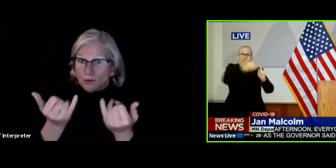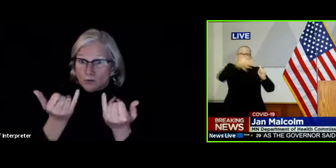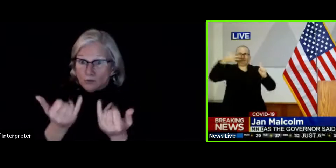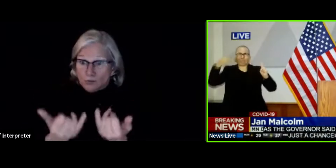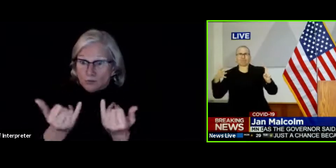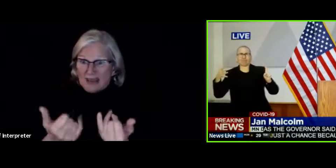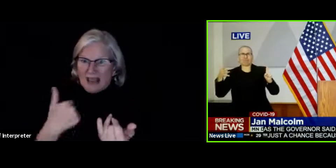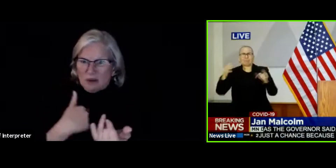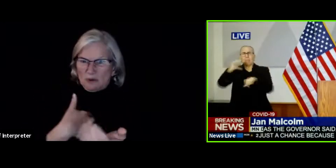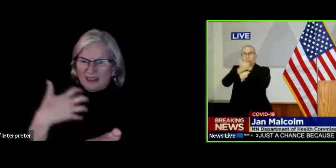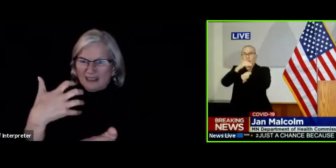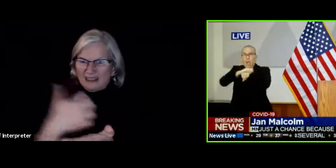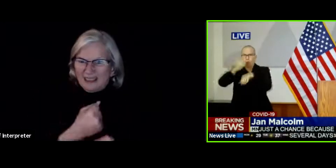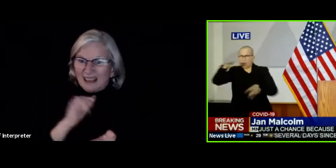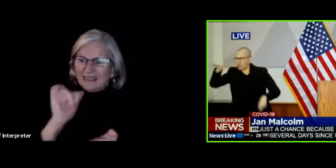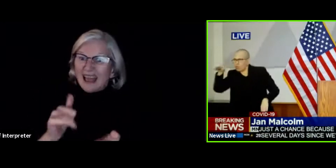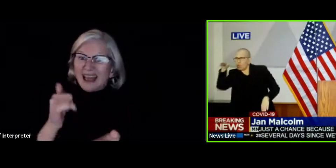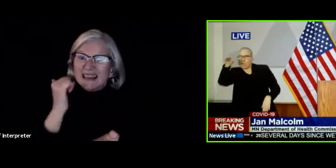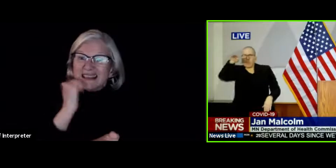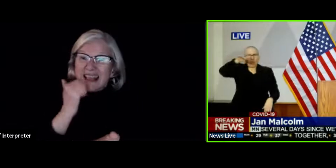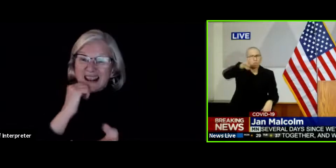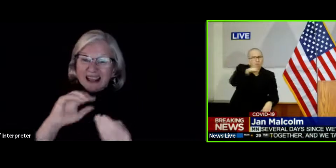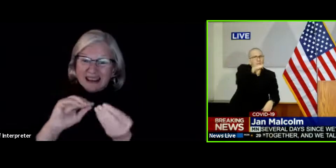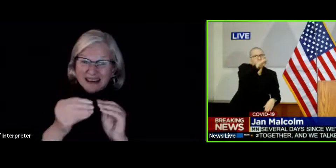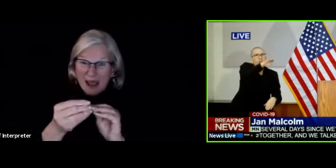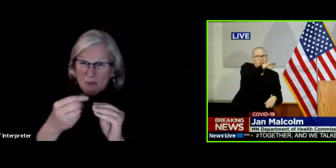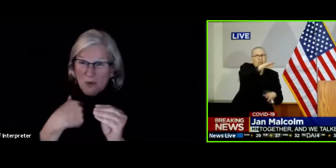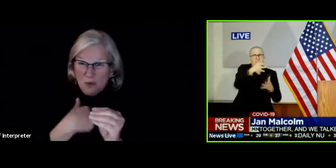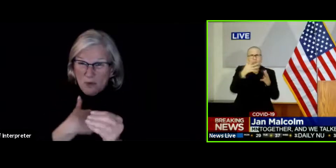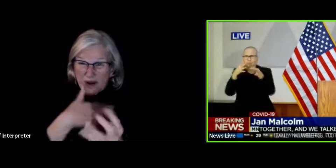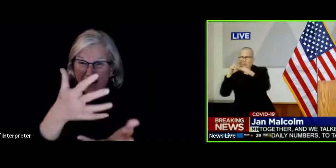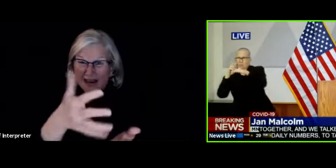THAT'S, AS THE GOVERNOR SAID, EXTREMELY IMPORTANT TO UNDERSTAND WHERE WE ARE IN THE